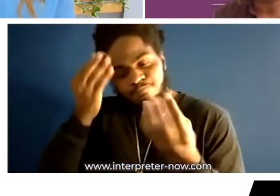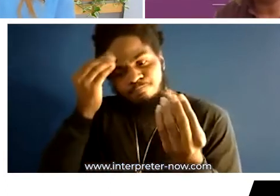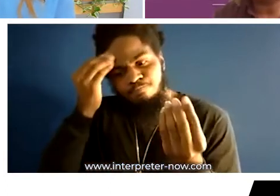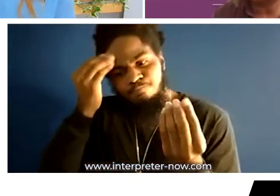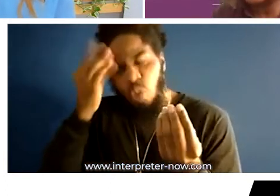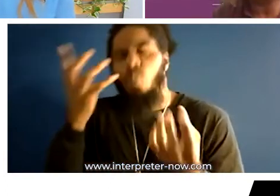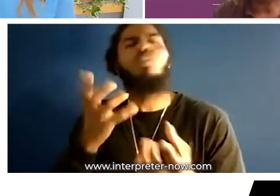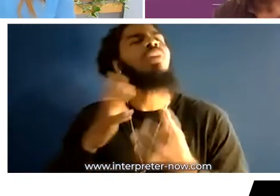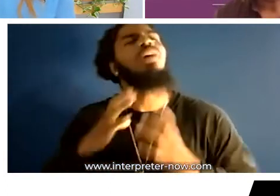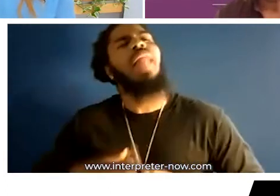What markets are they in?